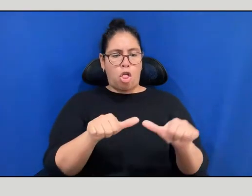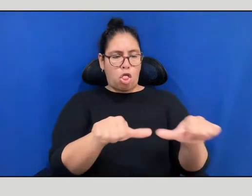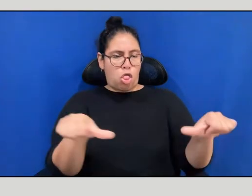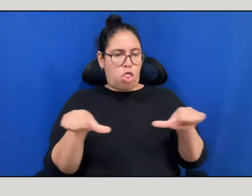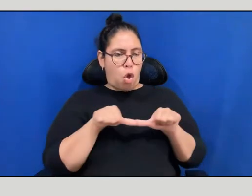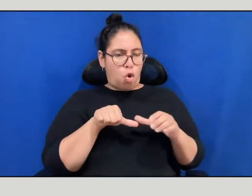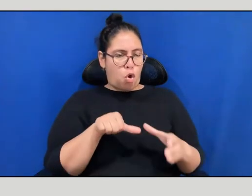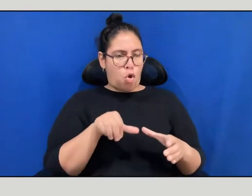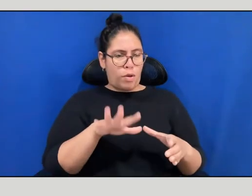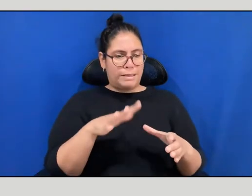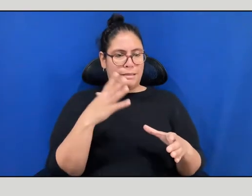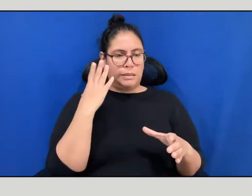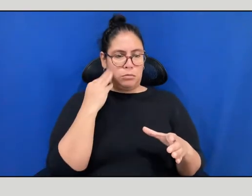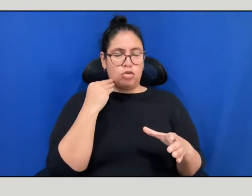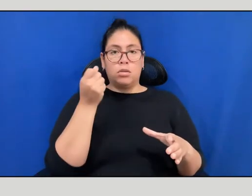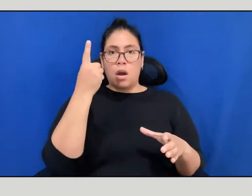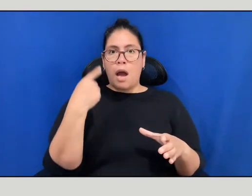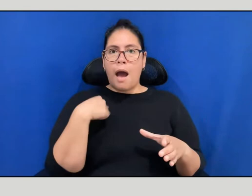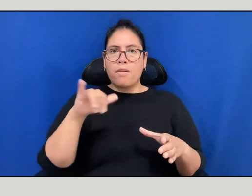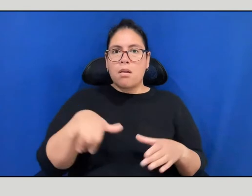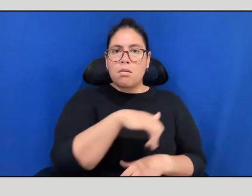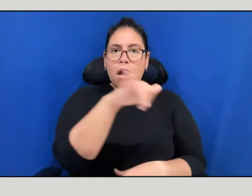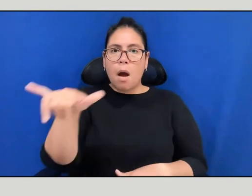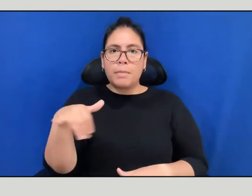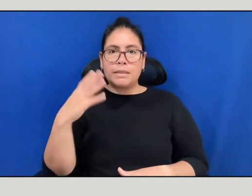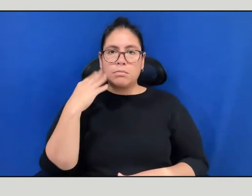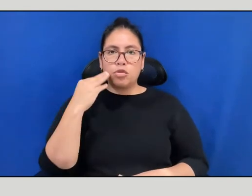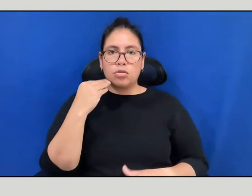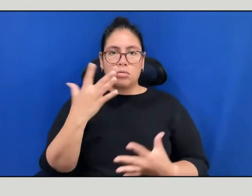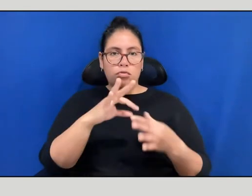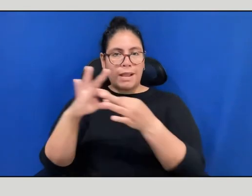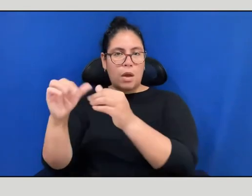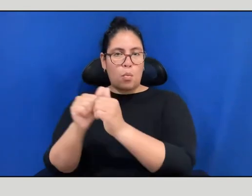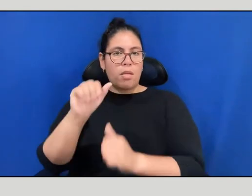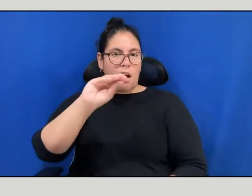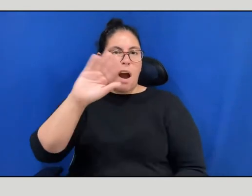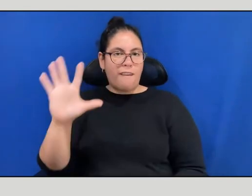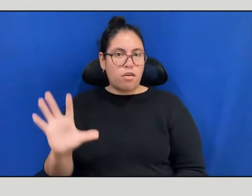which is related with Africa and the event of slavery,